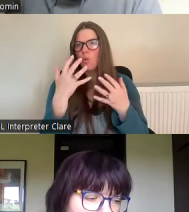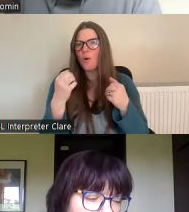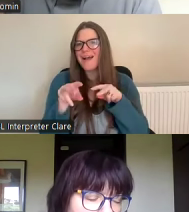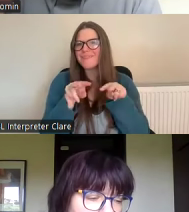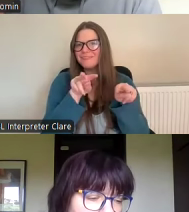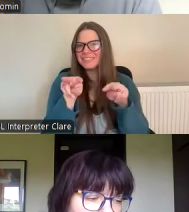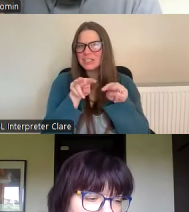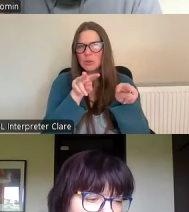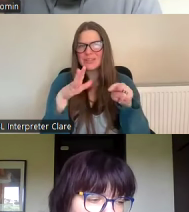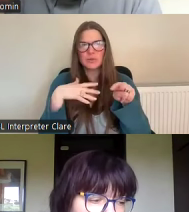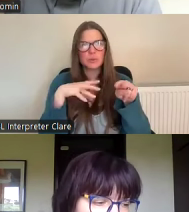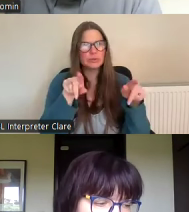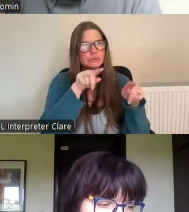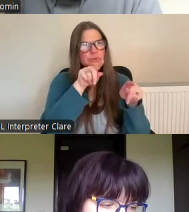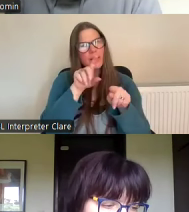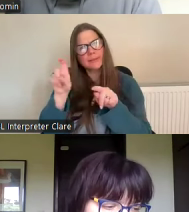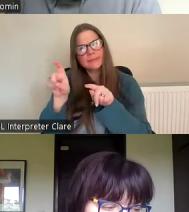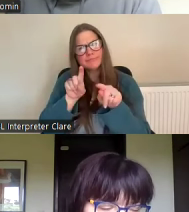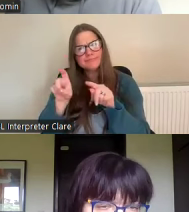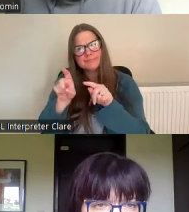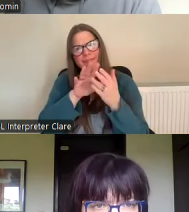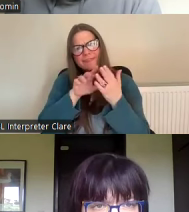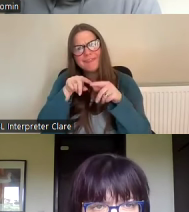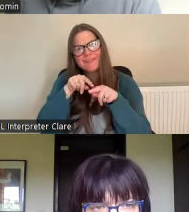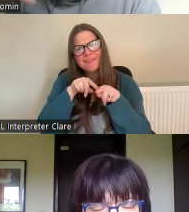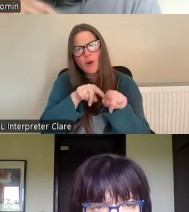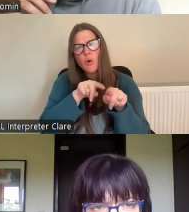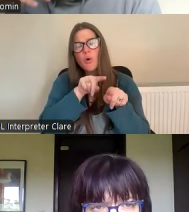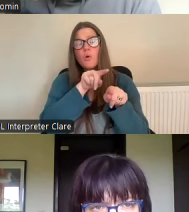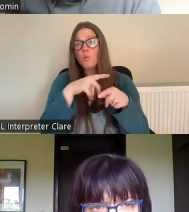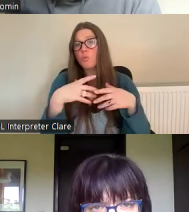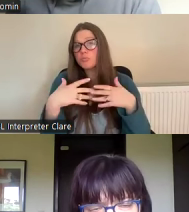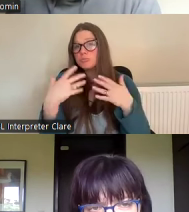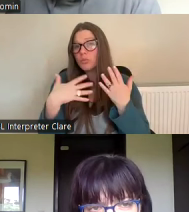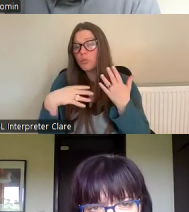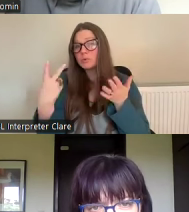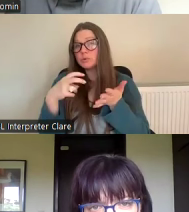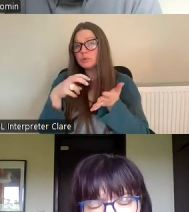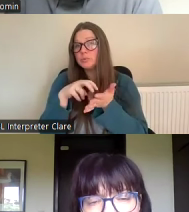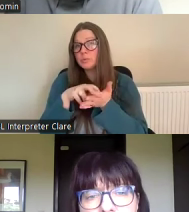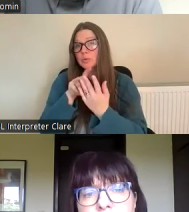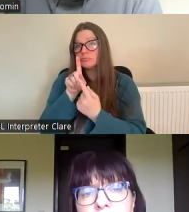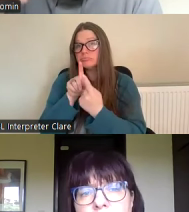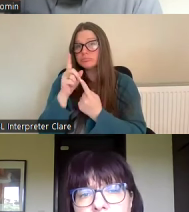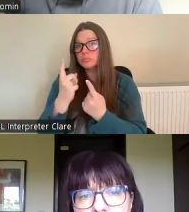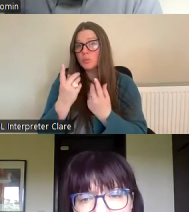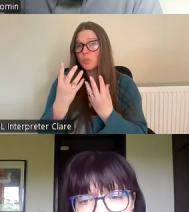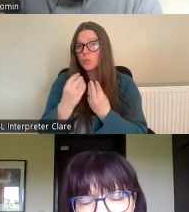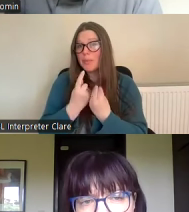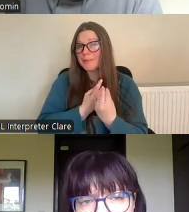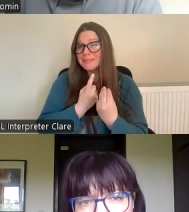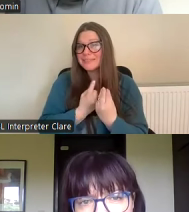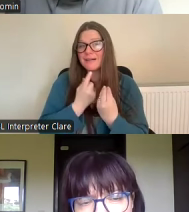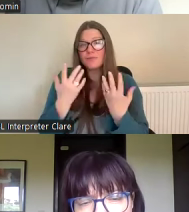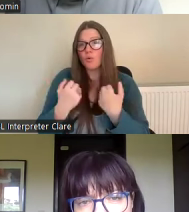you're welcome to do that as well. If you do want to book a case with myself or with anyone else on the team, you're welcome to do that.